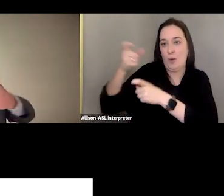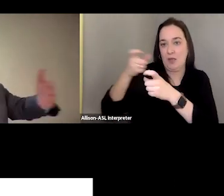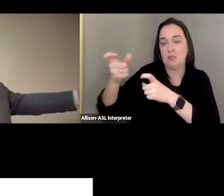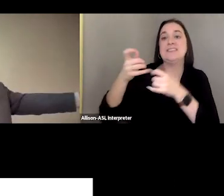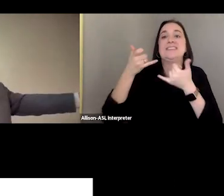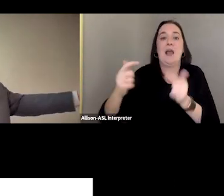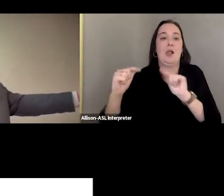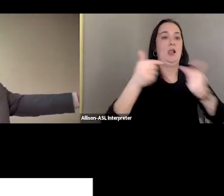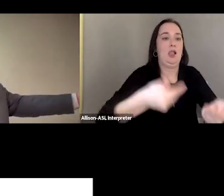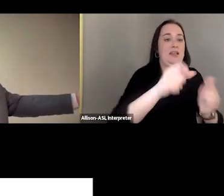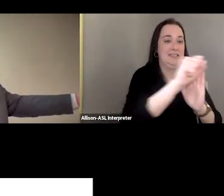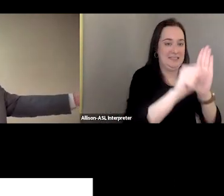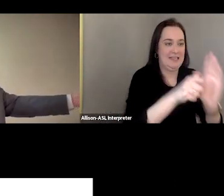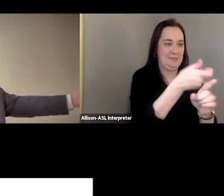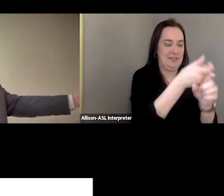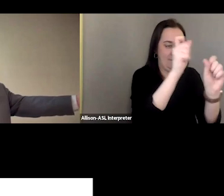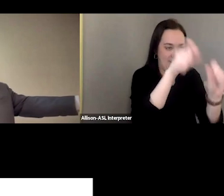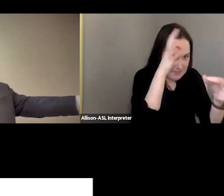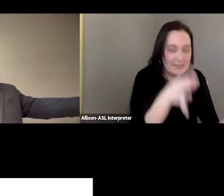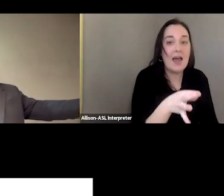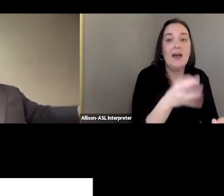You can all decide how you want to allow sports betting.